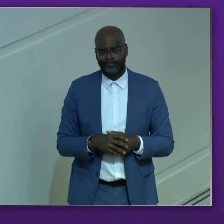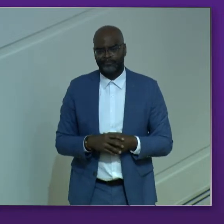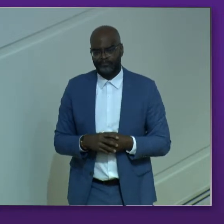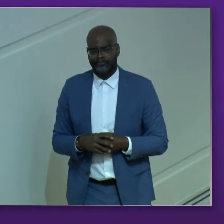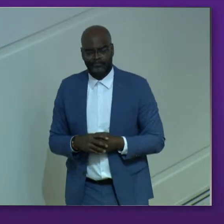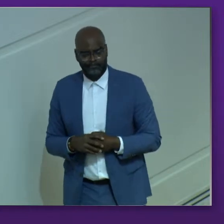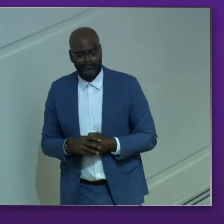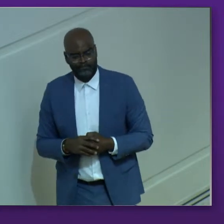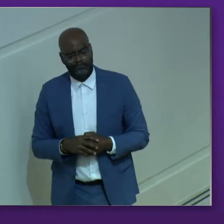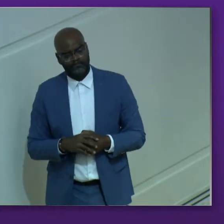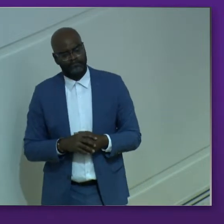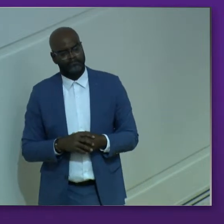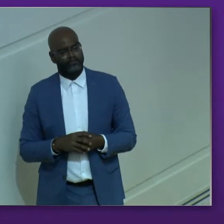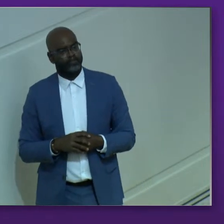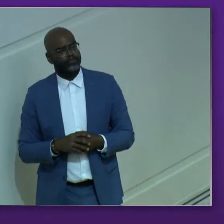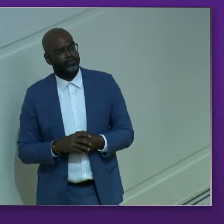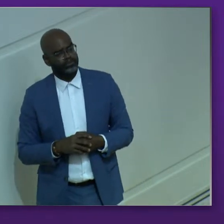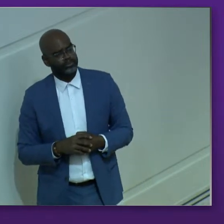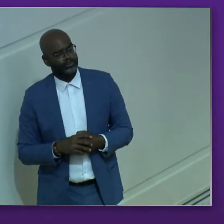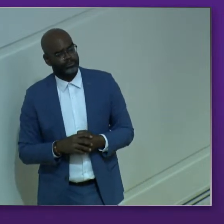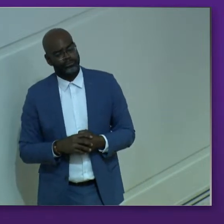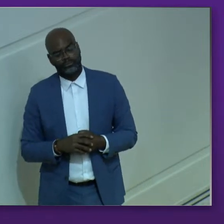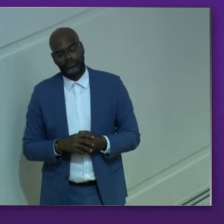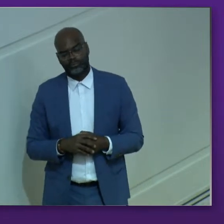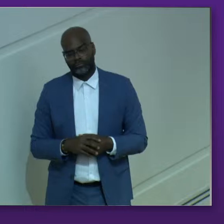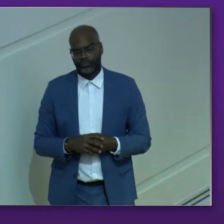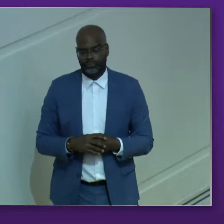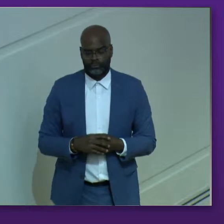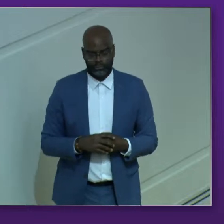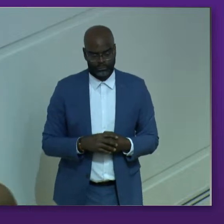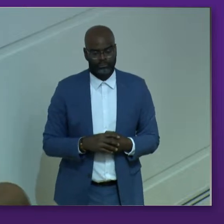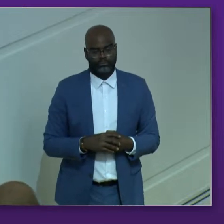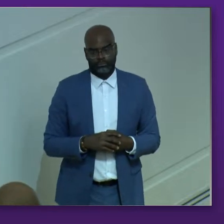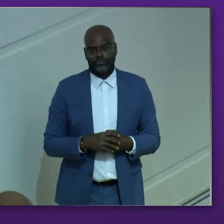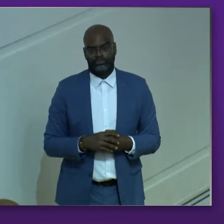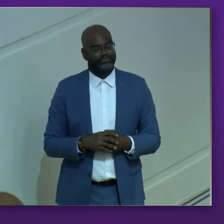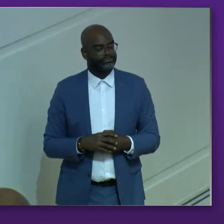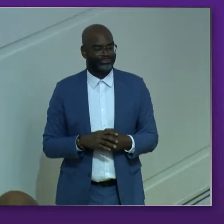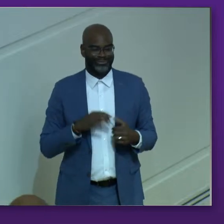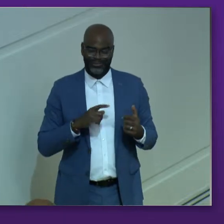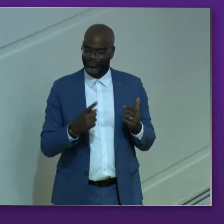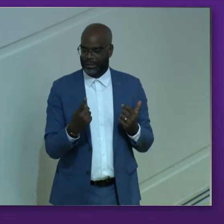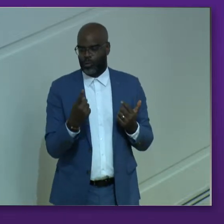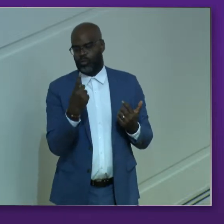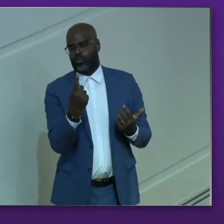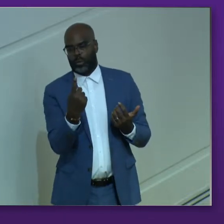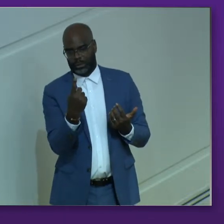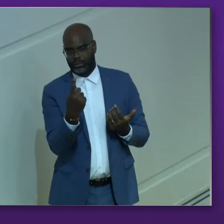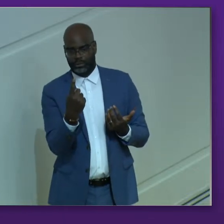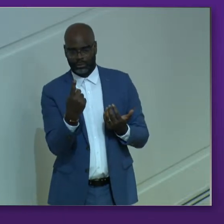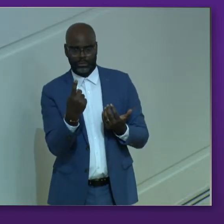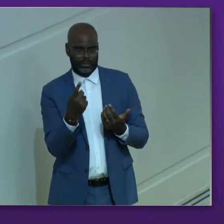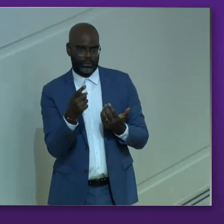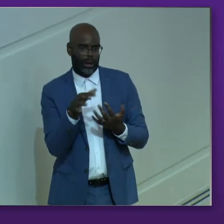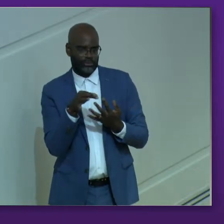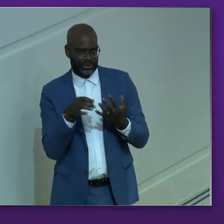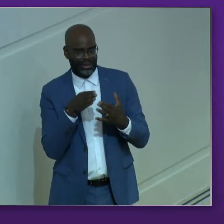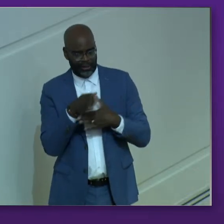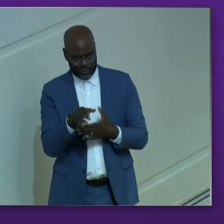FOUR-YEAR INSTITUTION. YES, PLEASE.